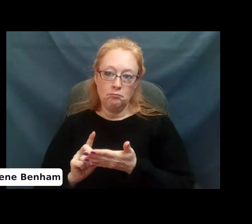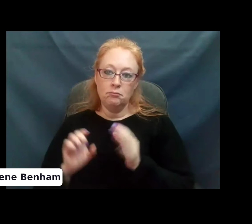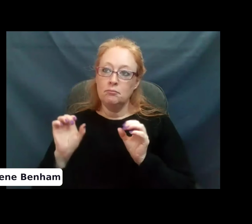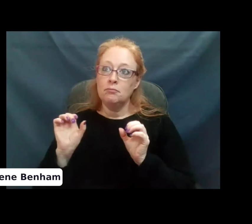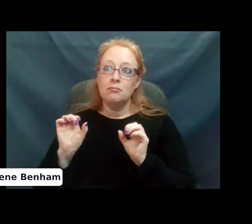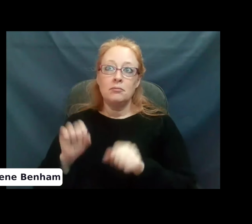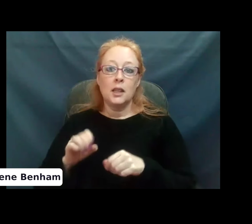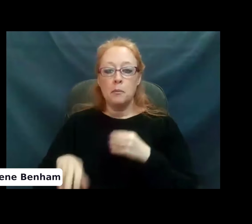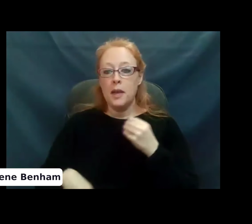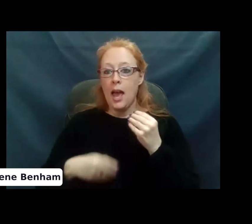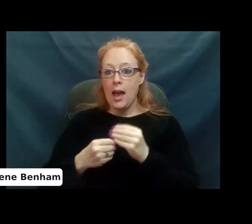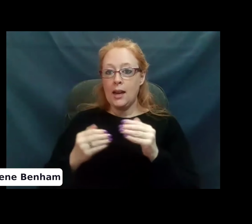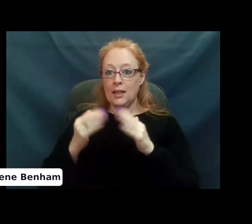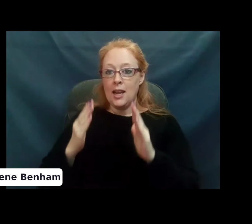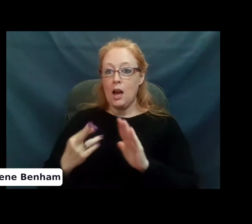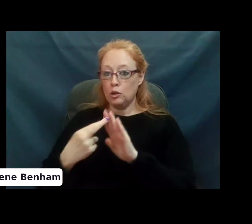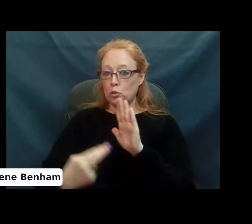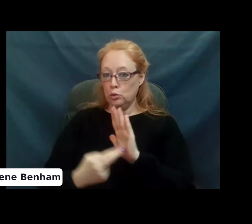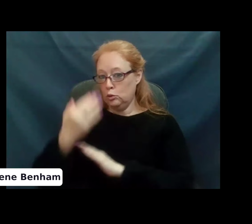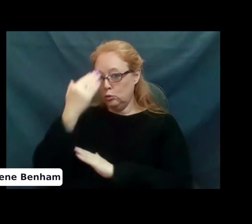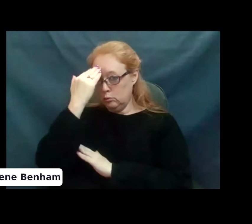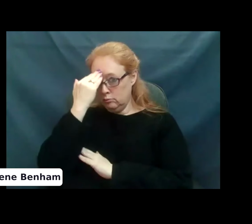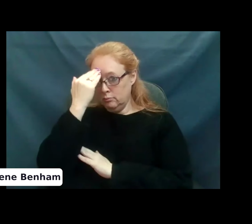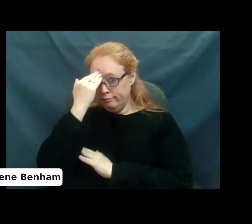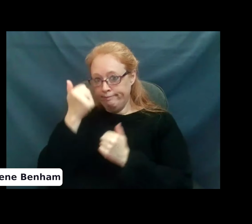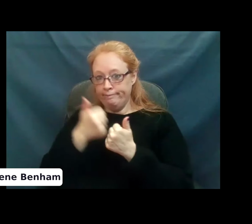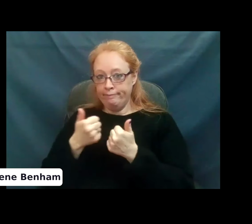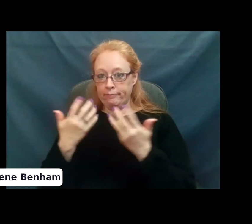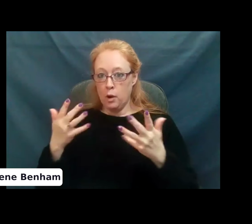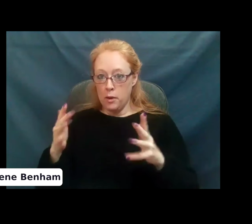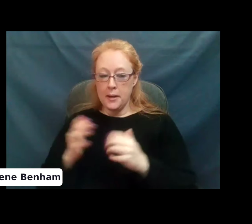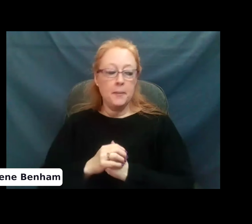Daniel: One thing, we talked a little bit about game design.